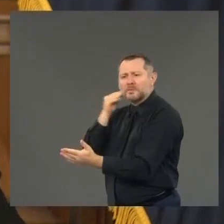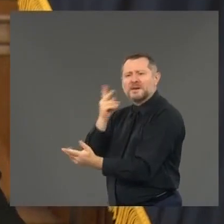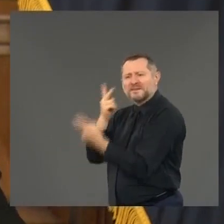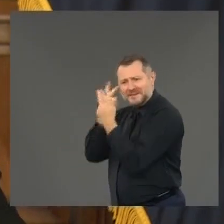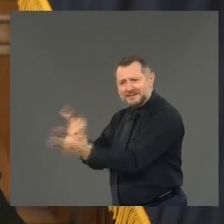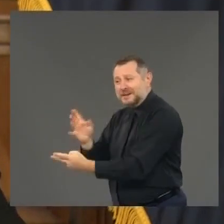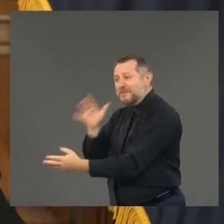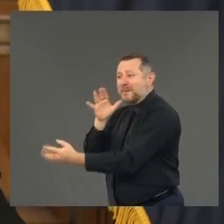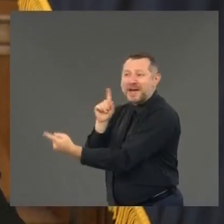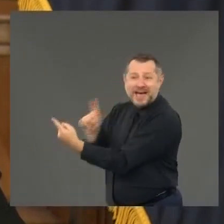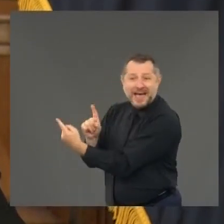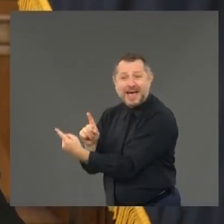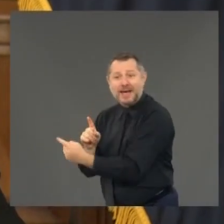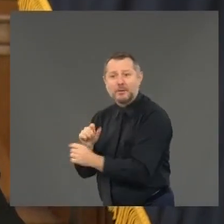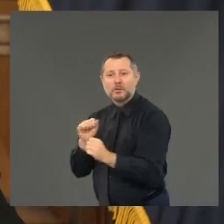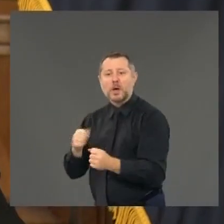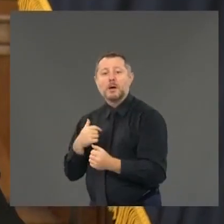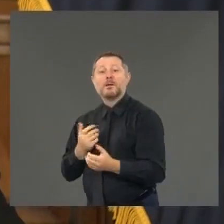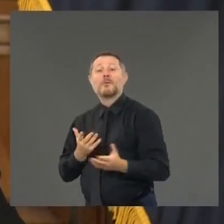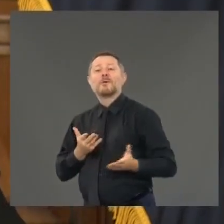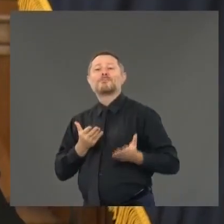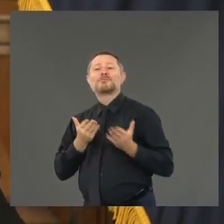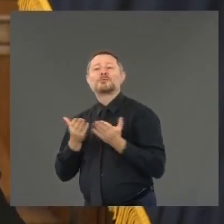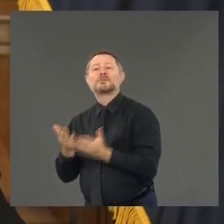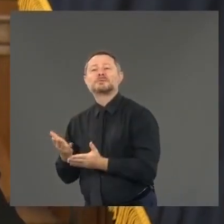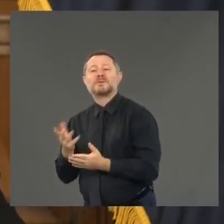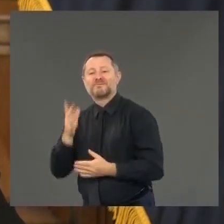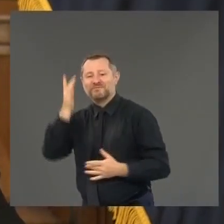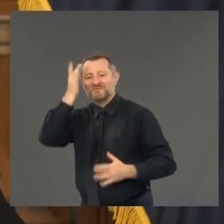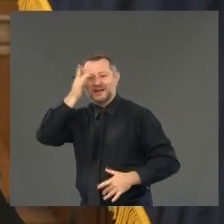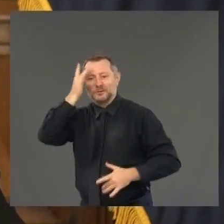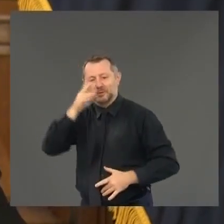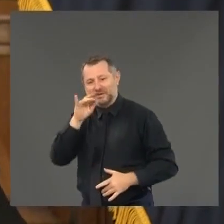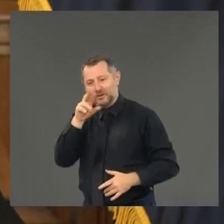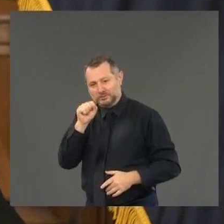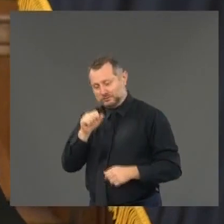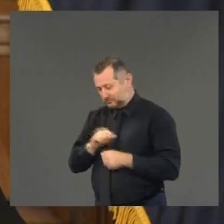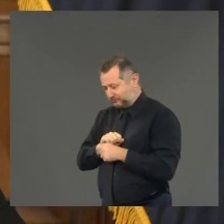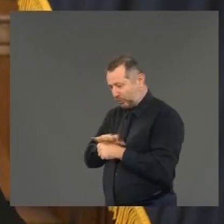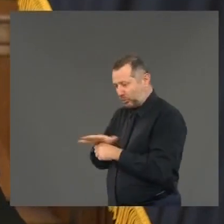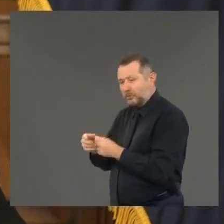BECAUSE YOU CAN WALK INTO A NURSING HOME TO VISIT YOUR